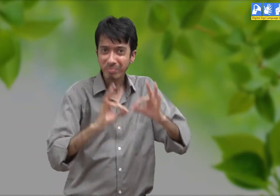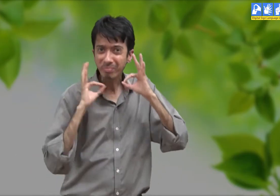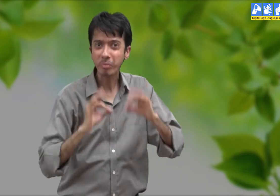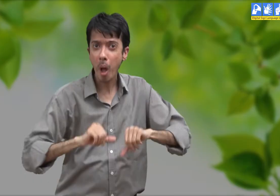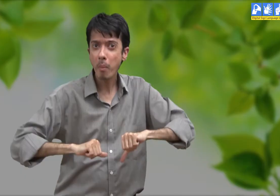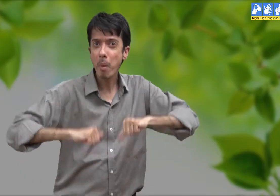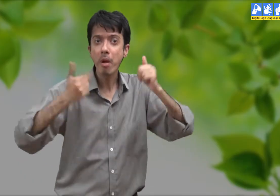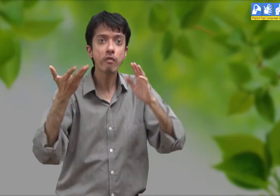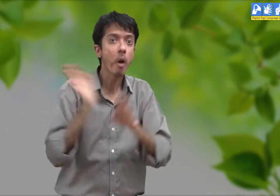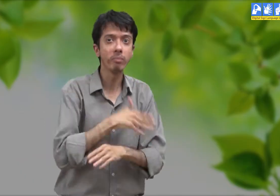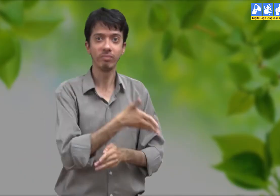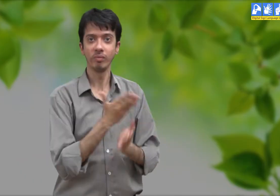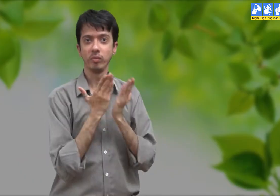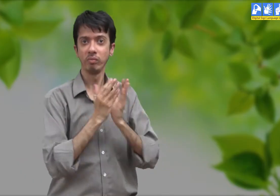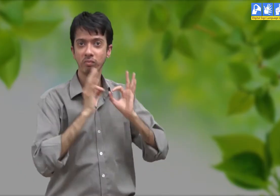and better results in their board exams.